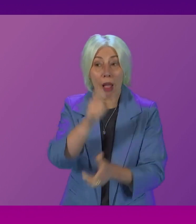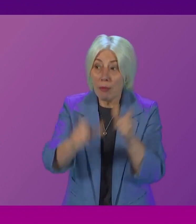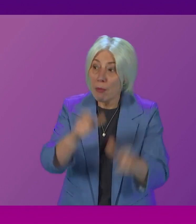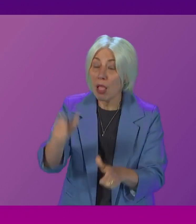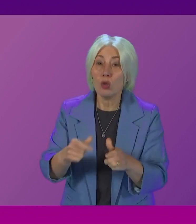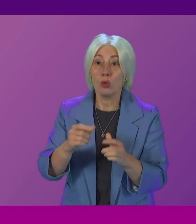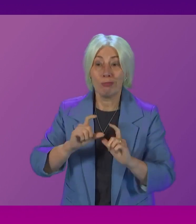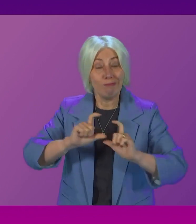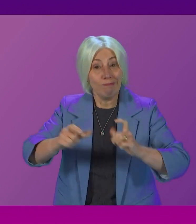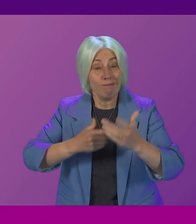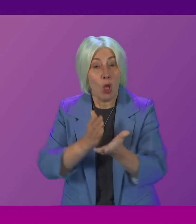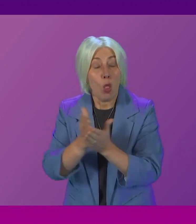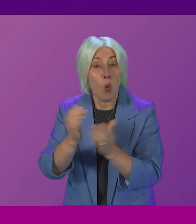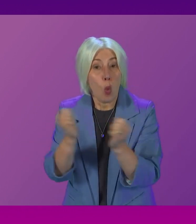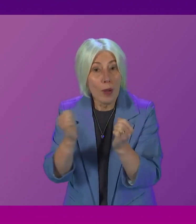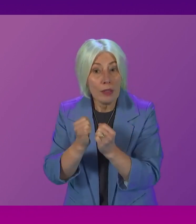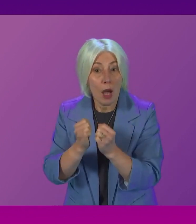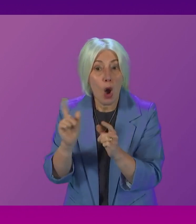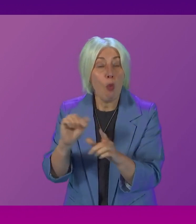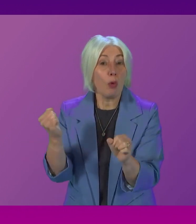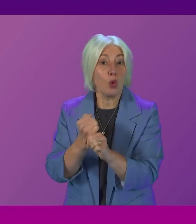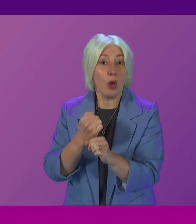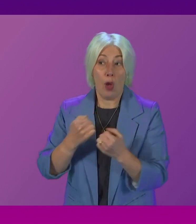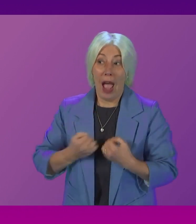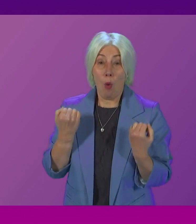Scottish Government be doing if it had full powers over tax, welfare and energy pricing?